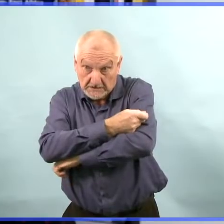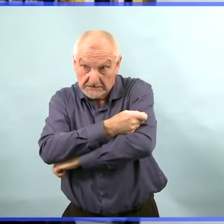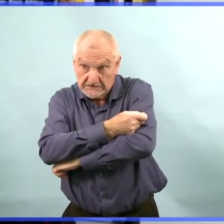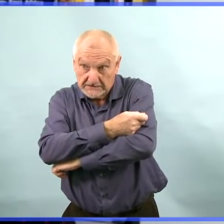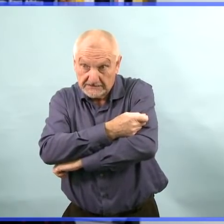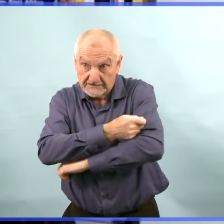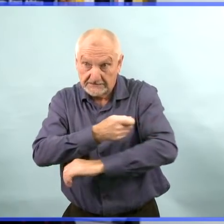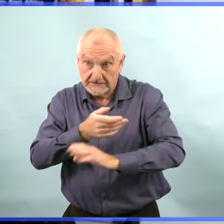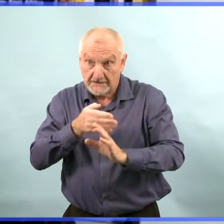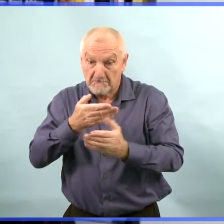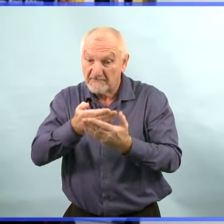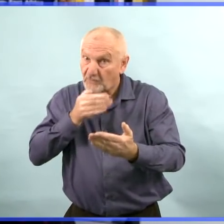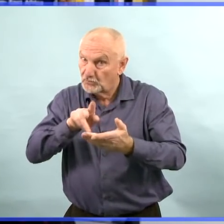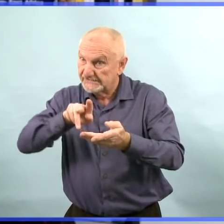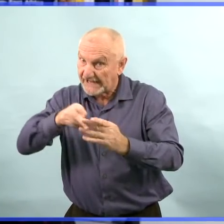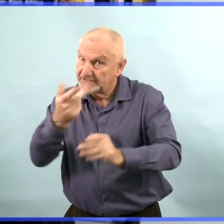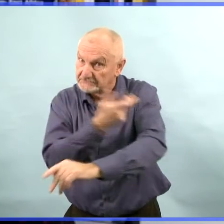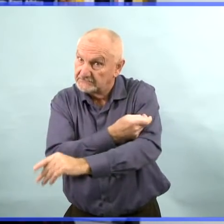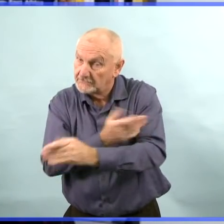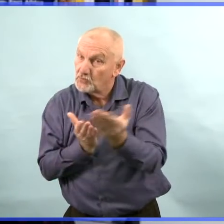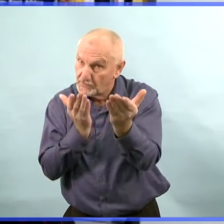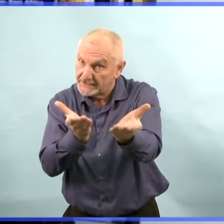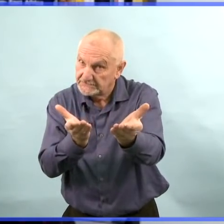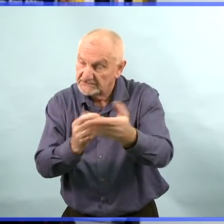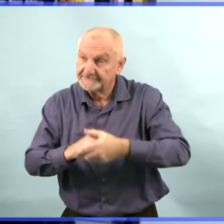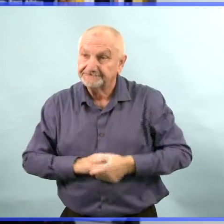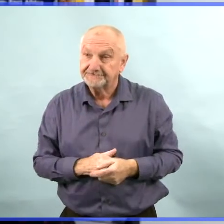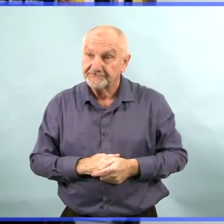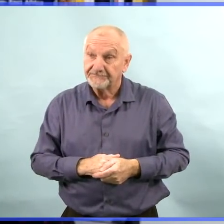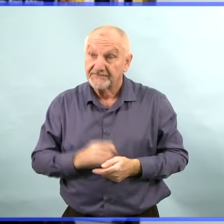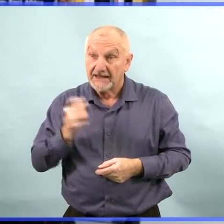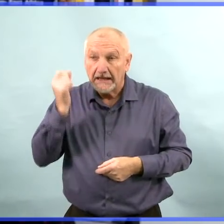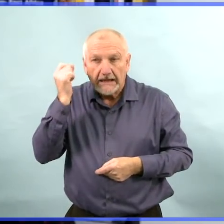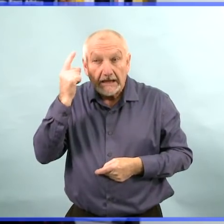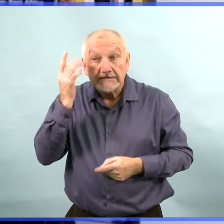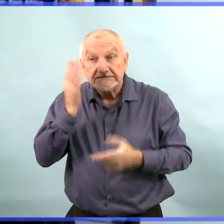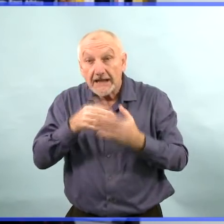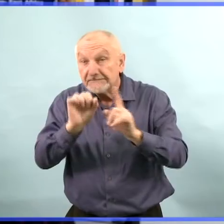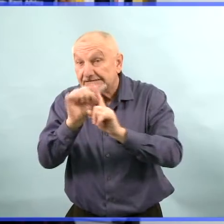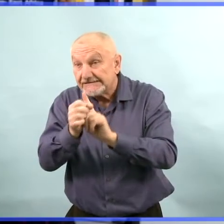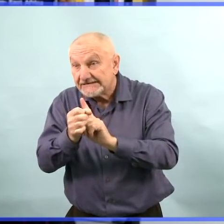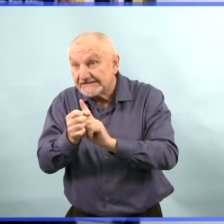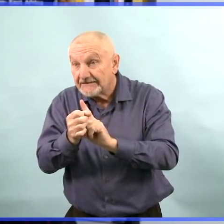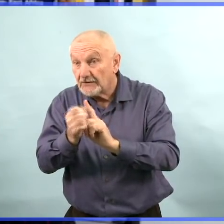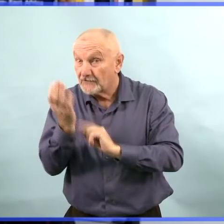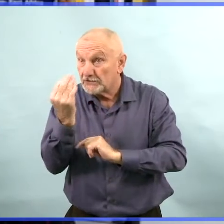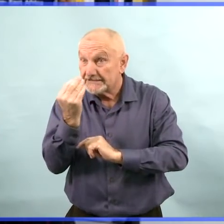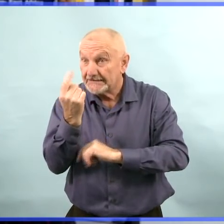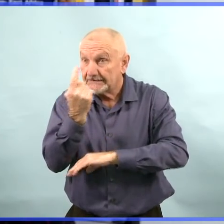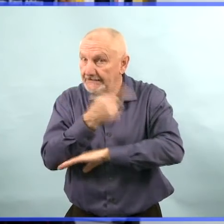circumstances where the 14 day waiting period can be shortened one of the things that we in public